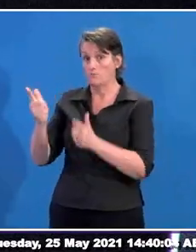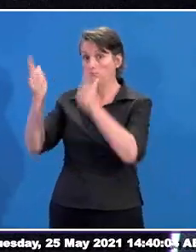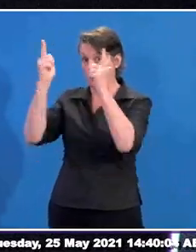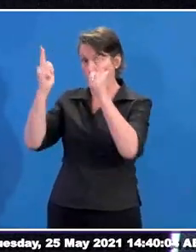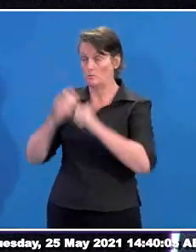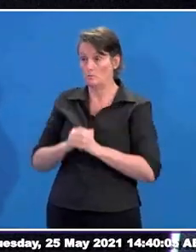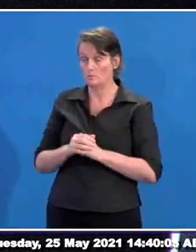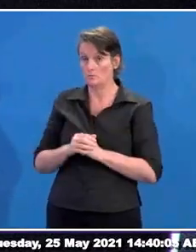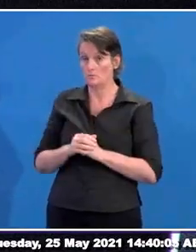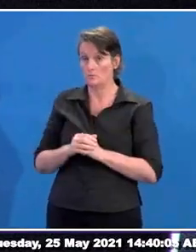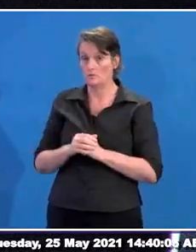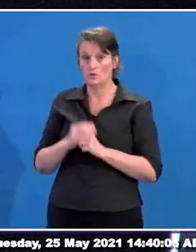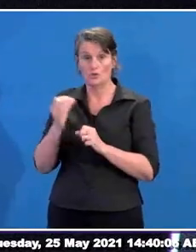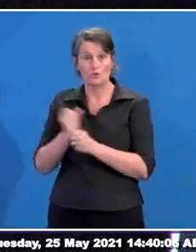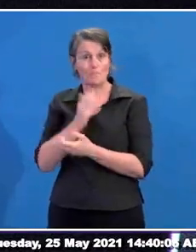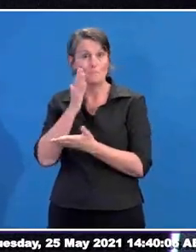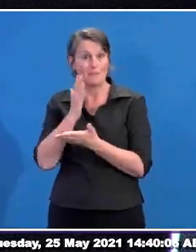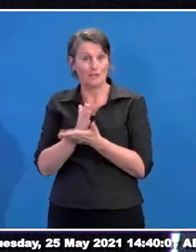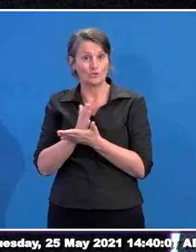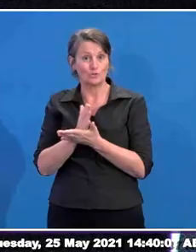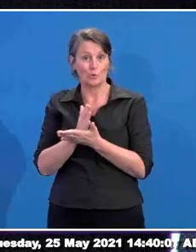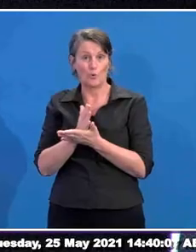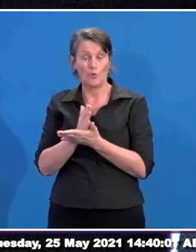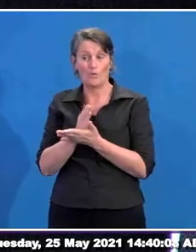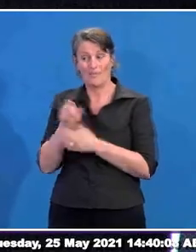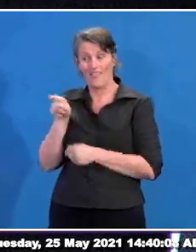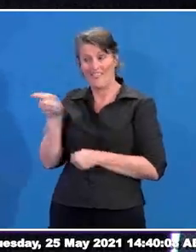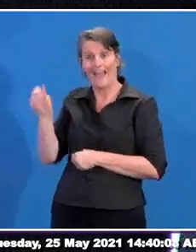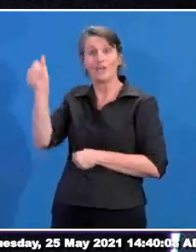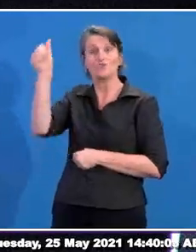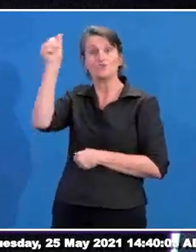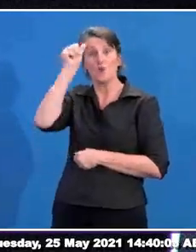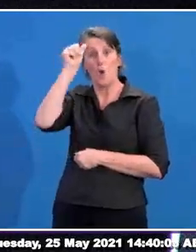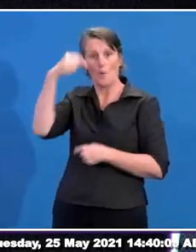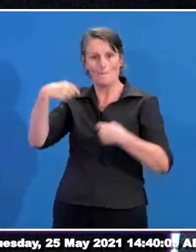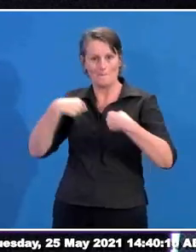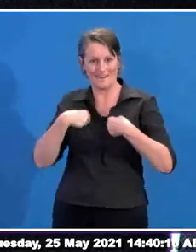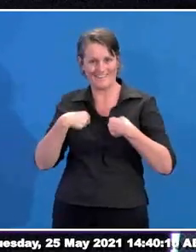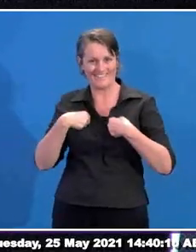respondent is written to and advised who I am and that I will be contacting them.